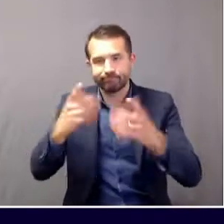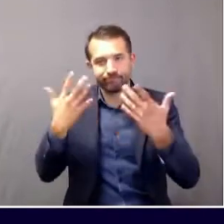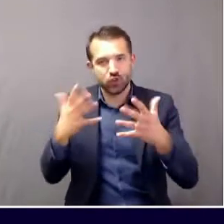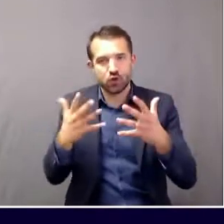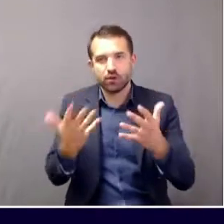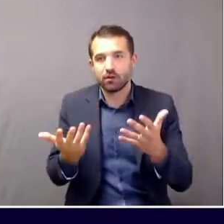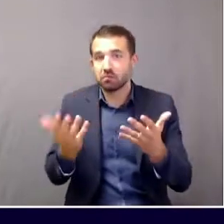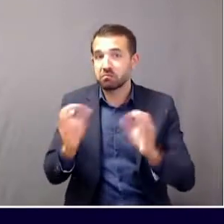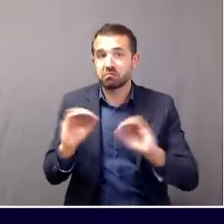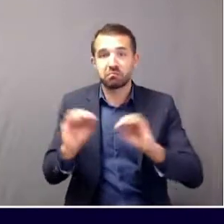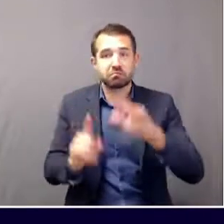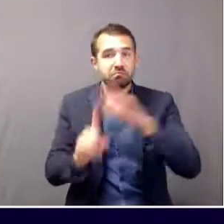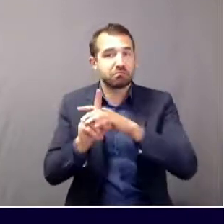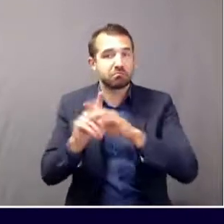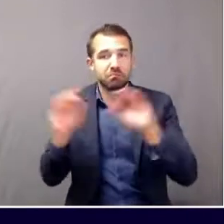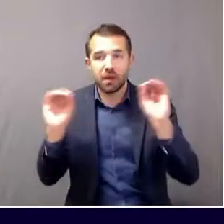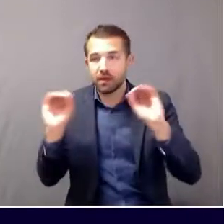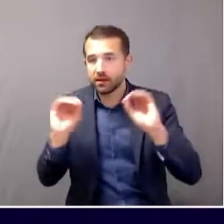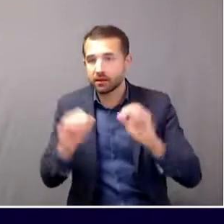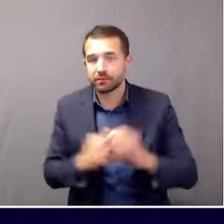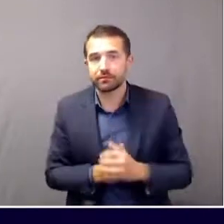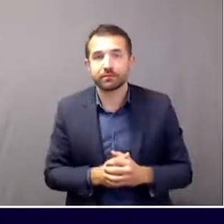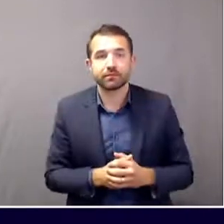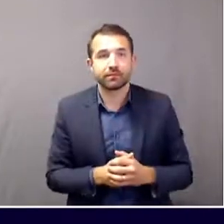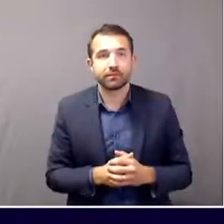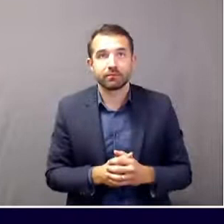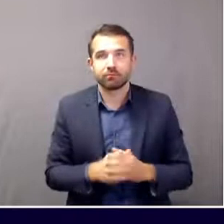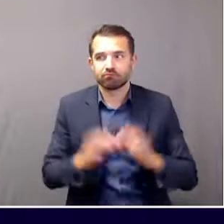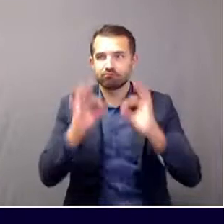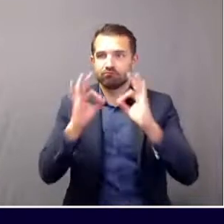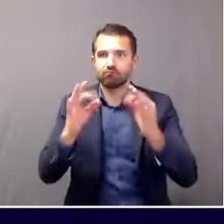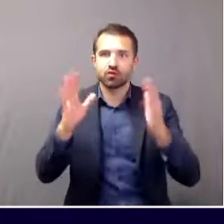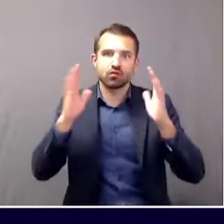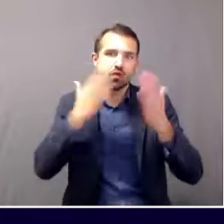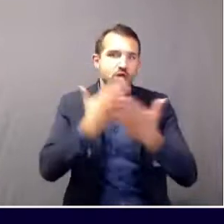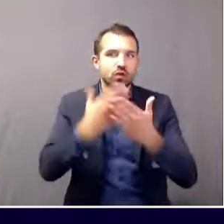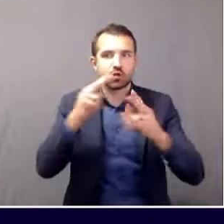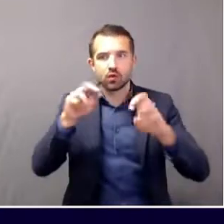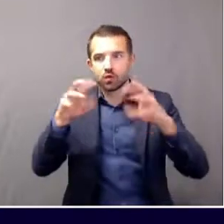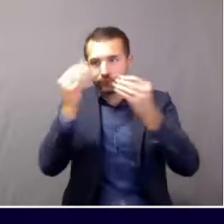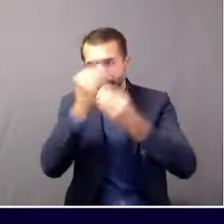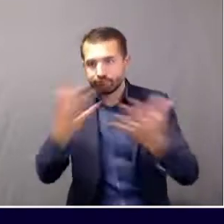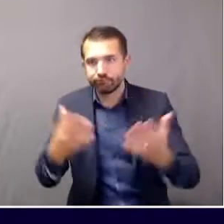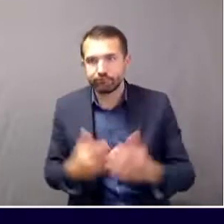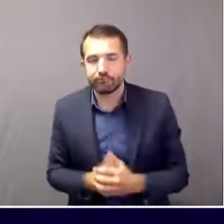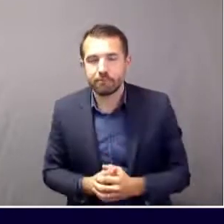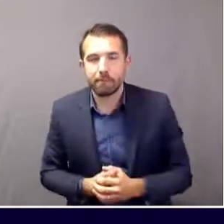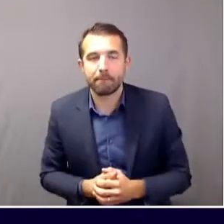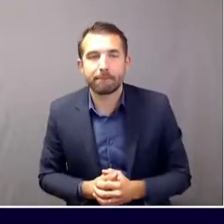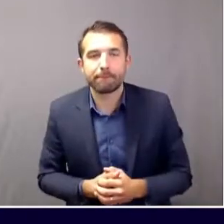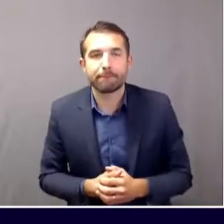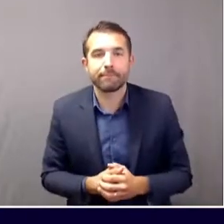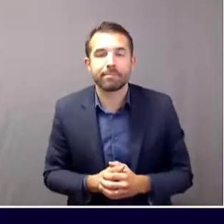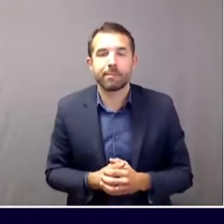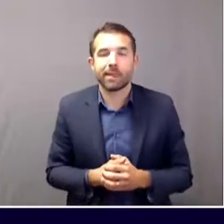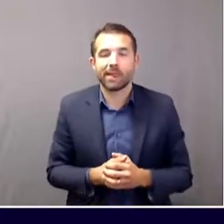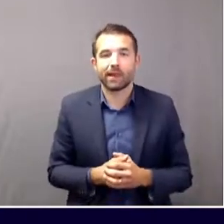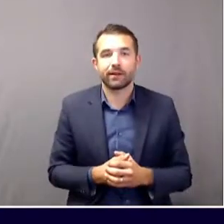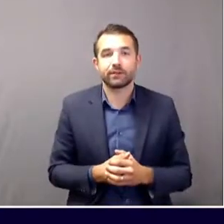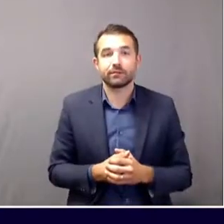any new cases I'd like to next turn to provide